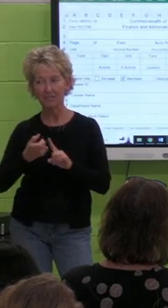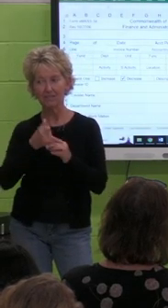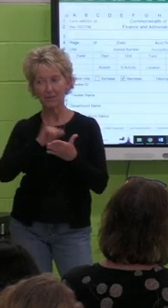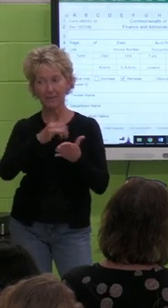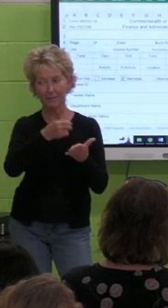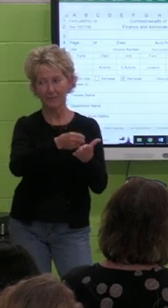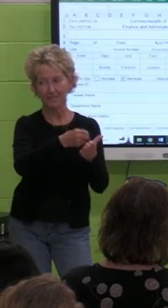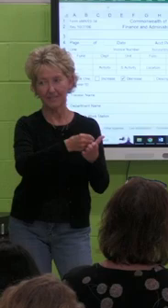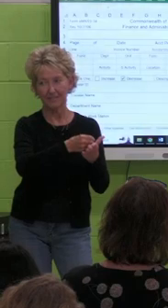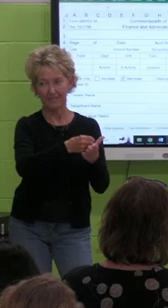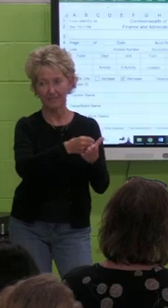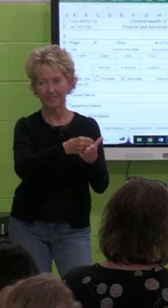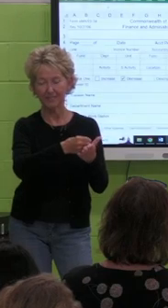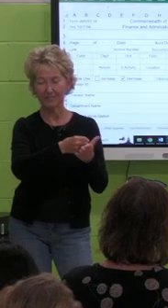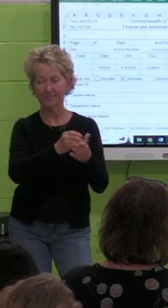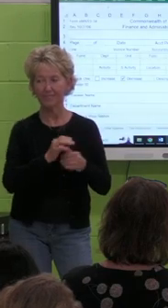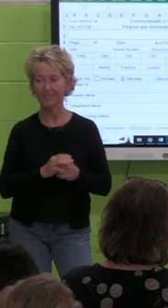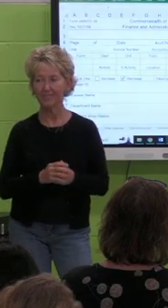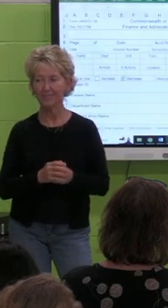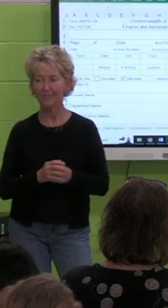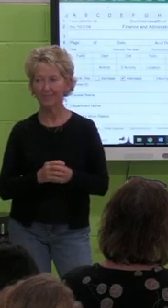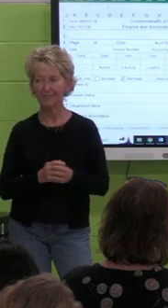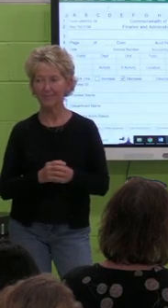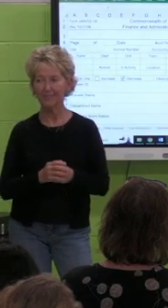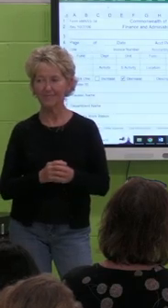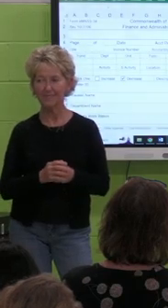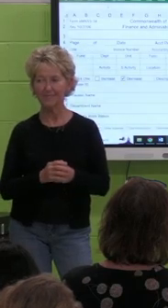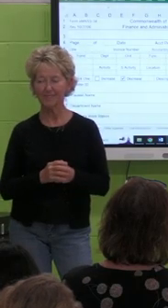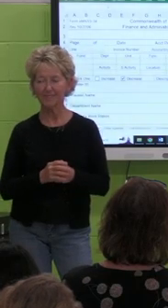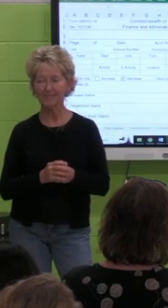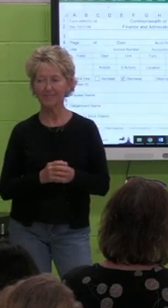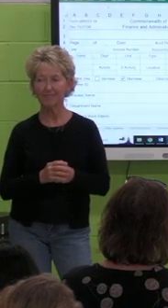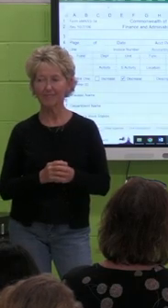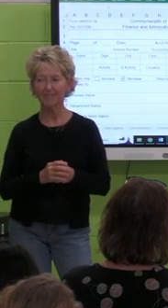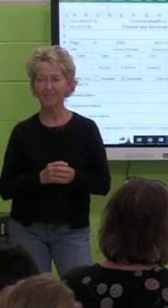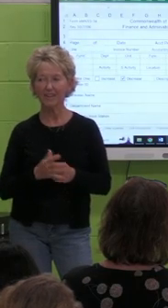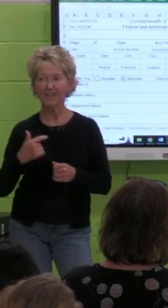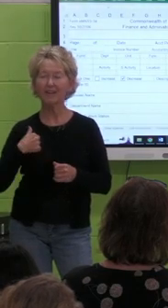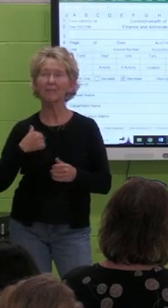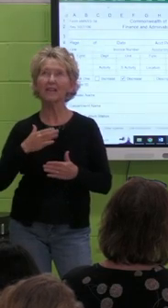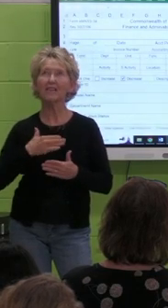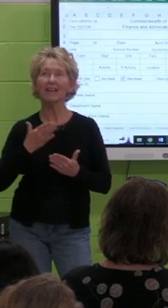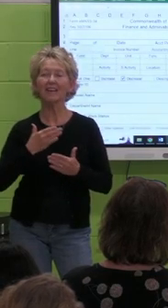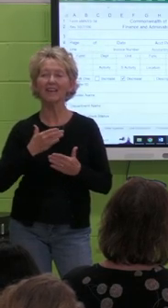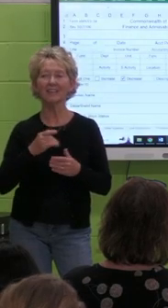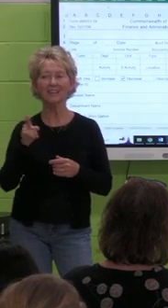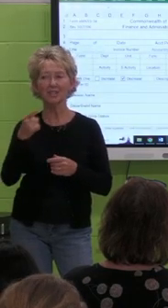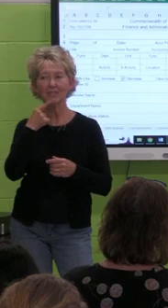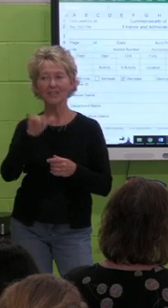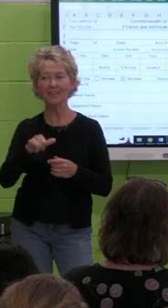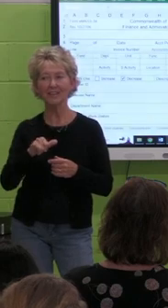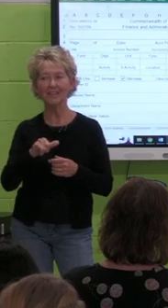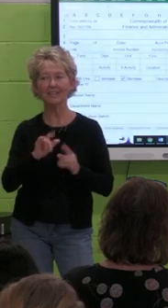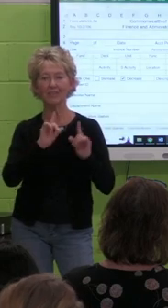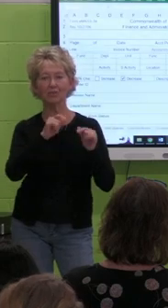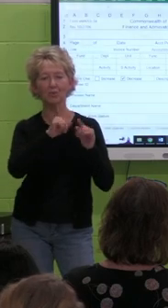money and and I'm I'm so glad the gentleman said does it go to state government it does